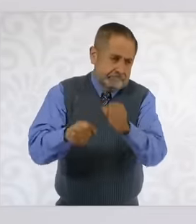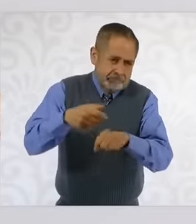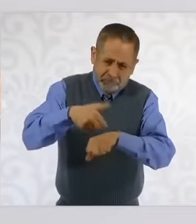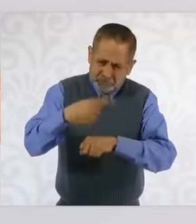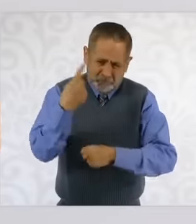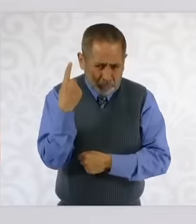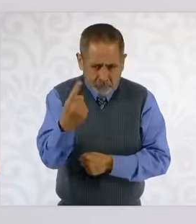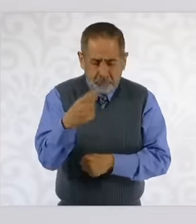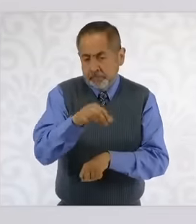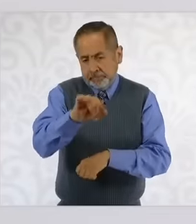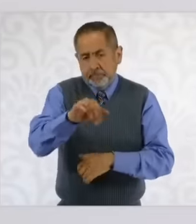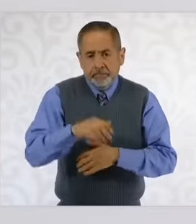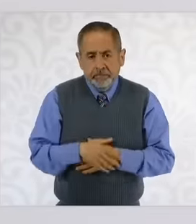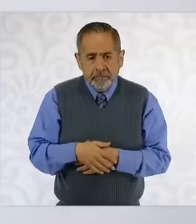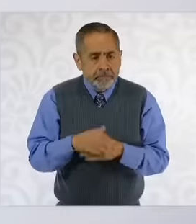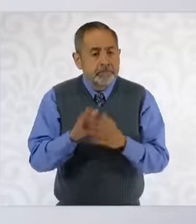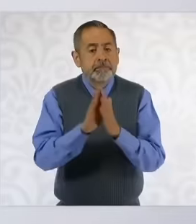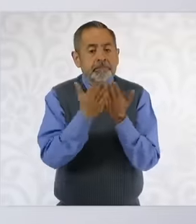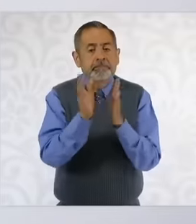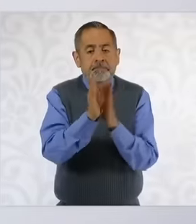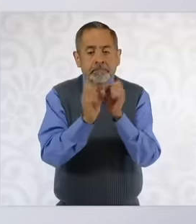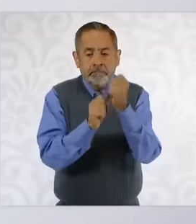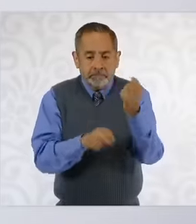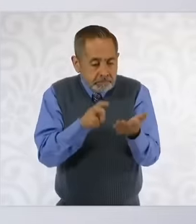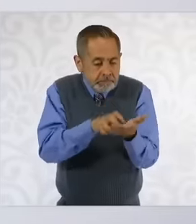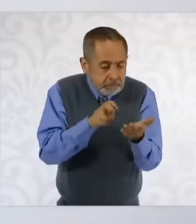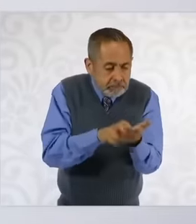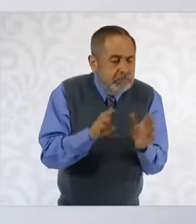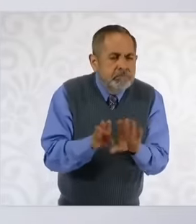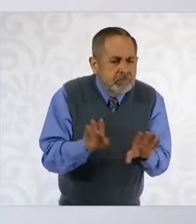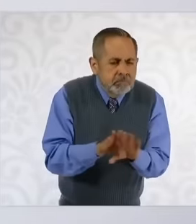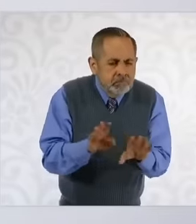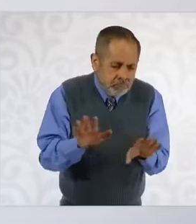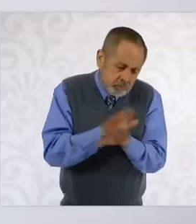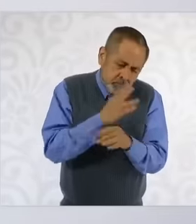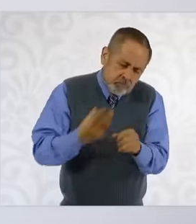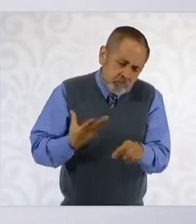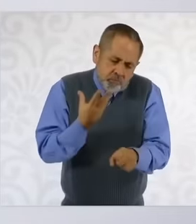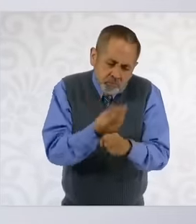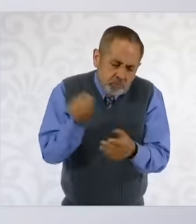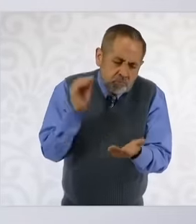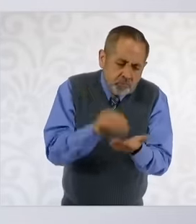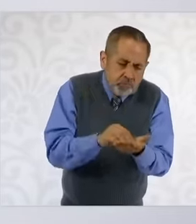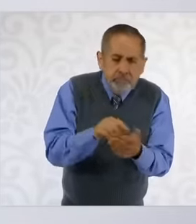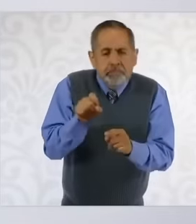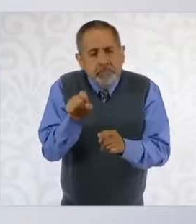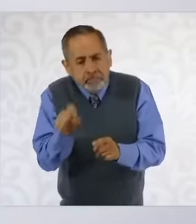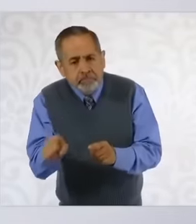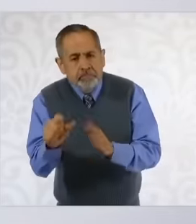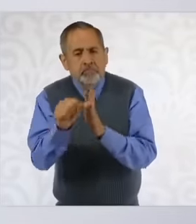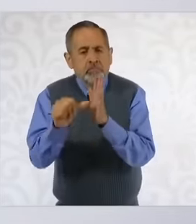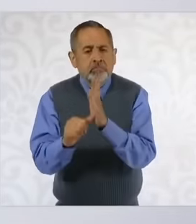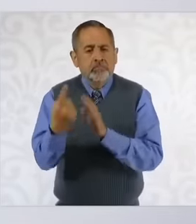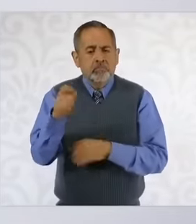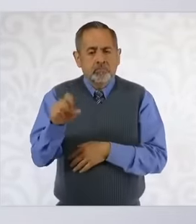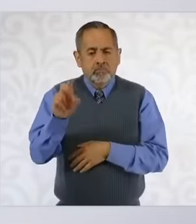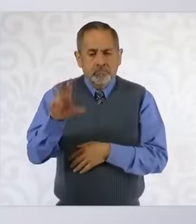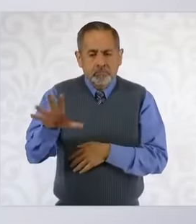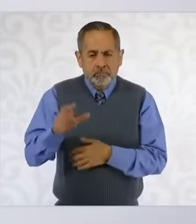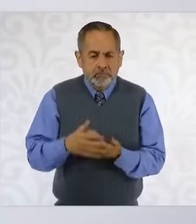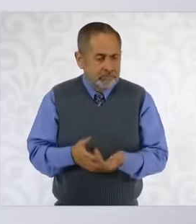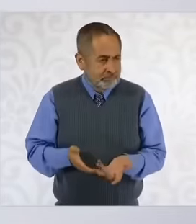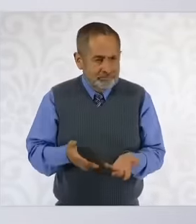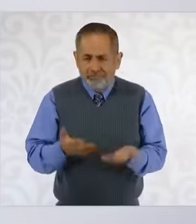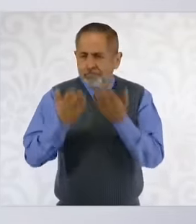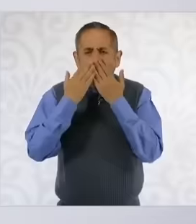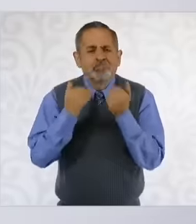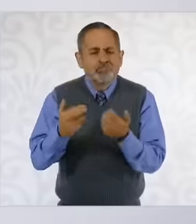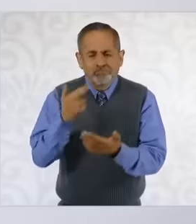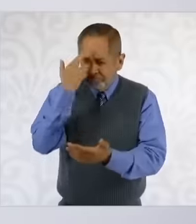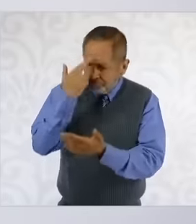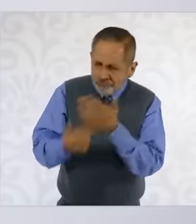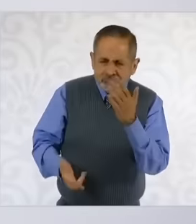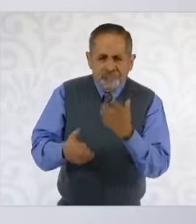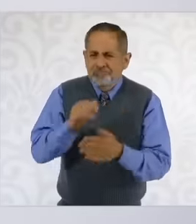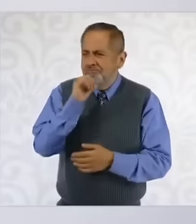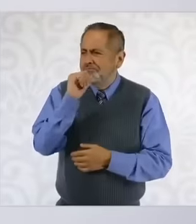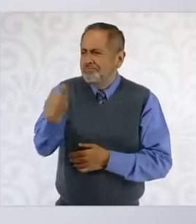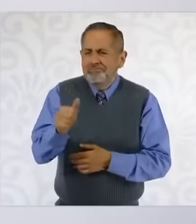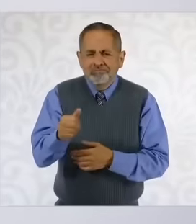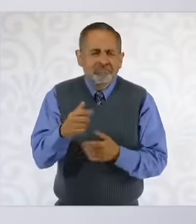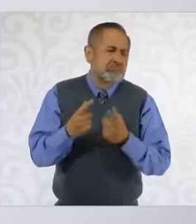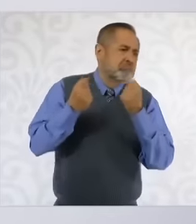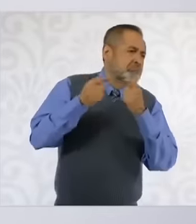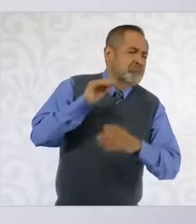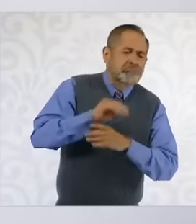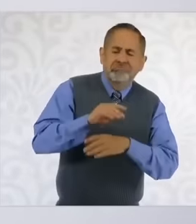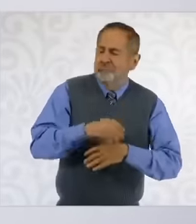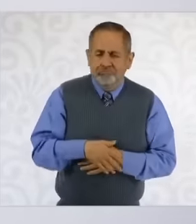the Magna Carta is modified with 135 So it is not being violated it is not being republican what